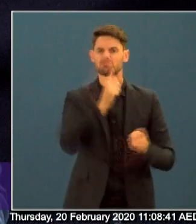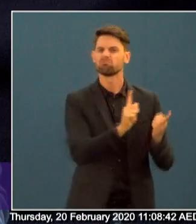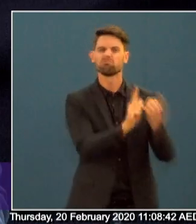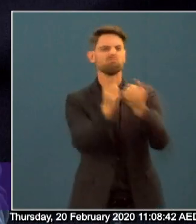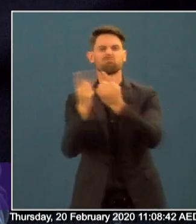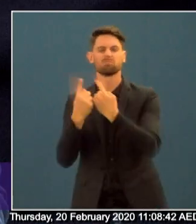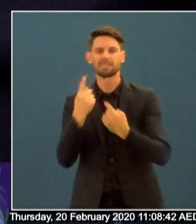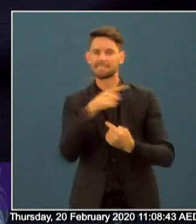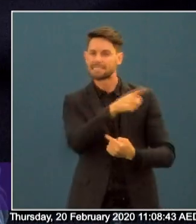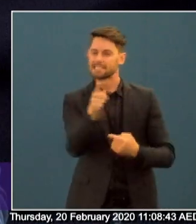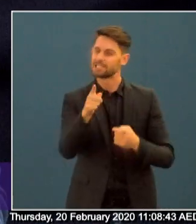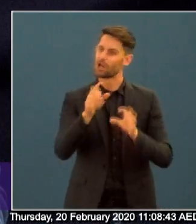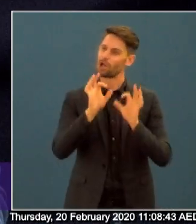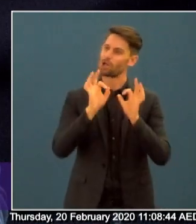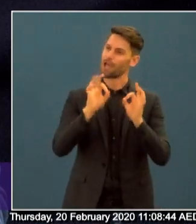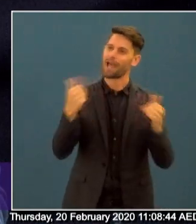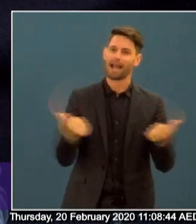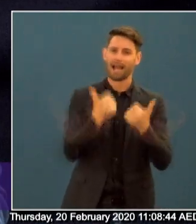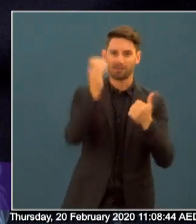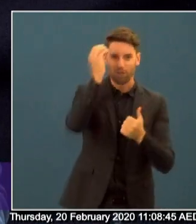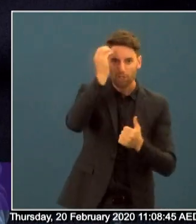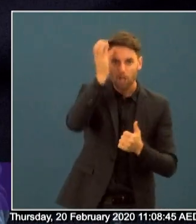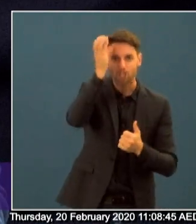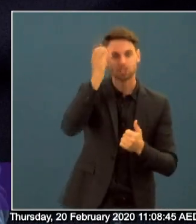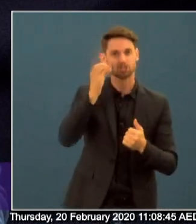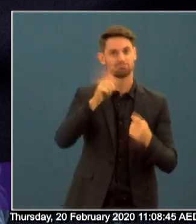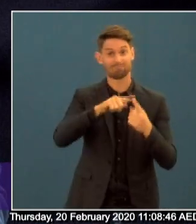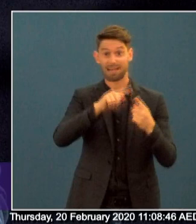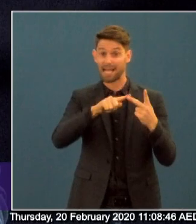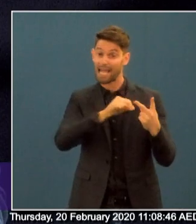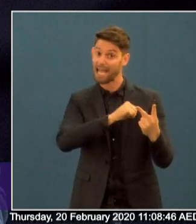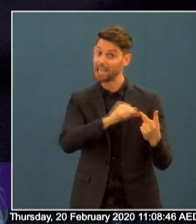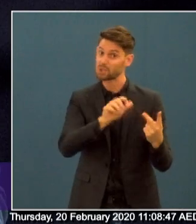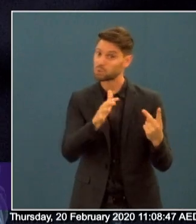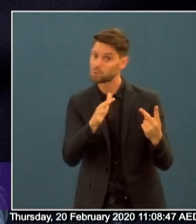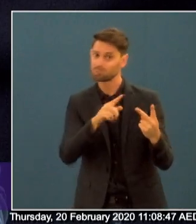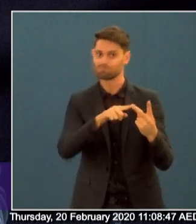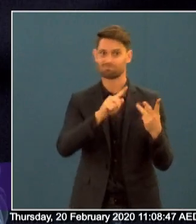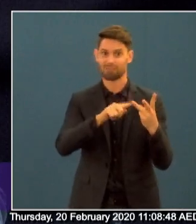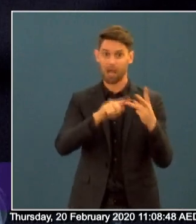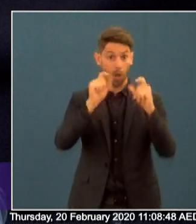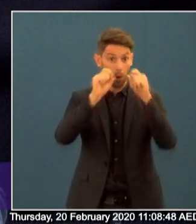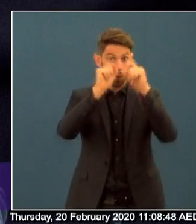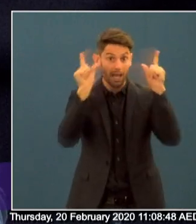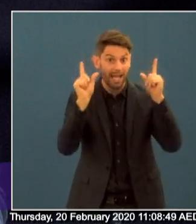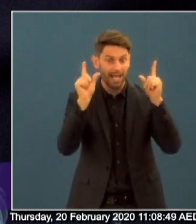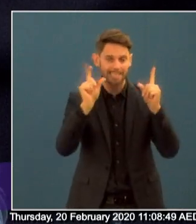required to do a good job overall. Partly there's a lack of awareness right from medical school,